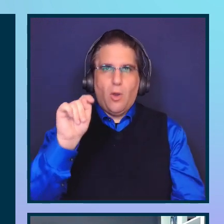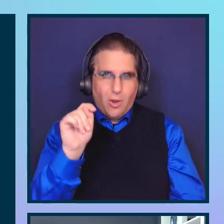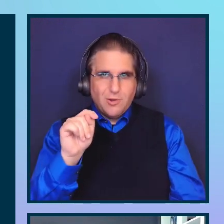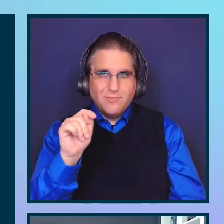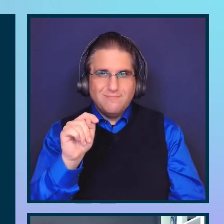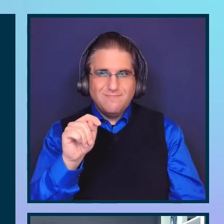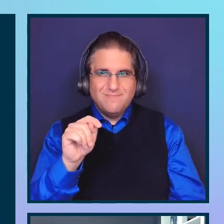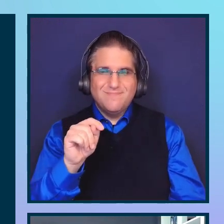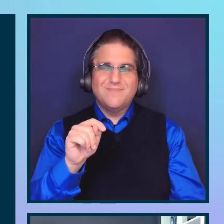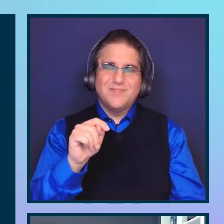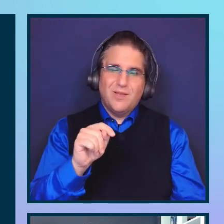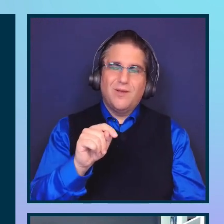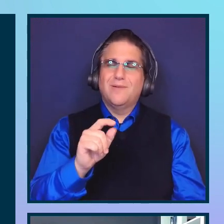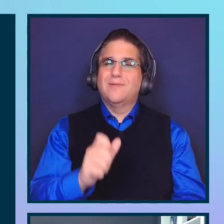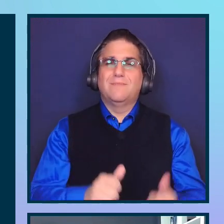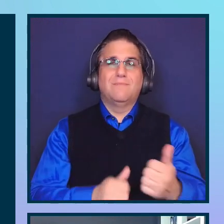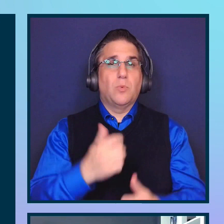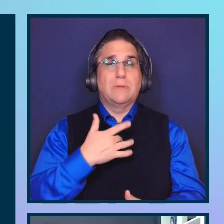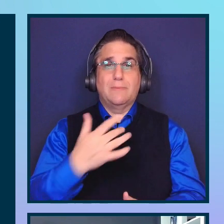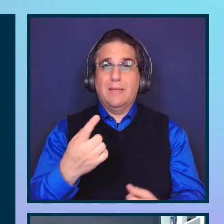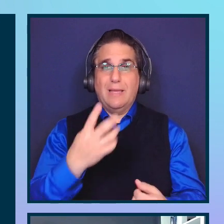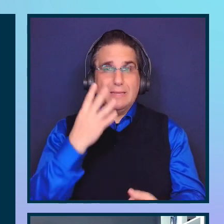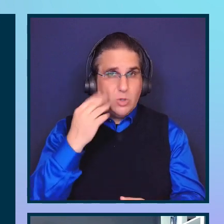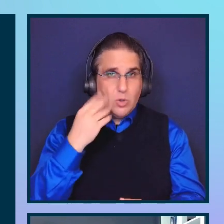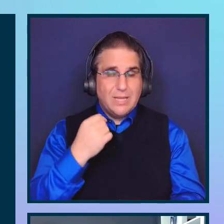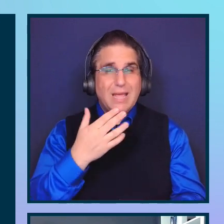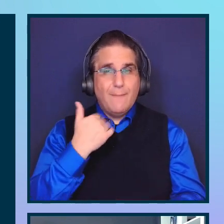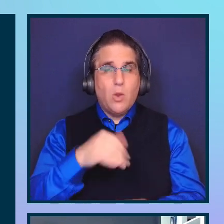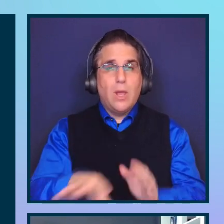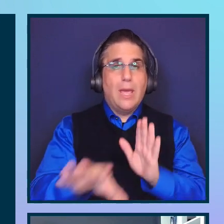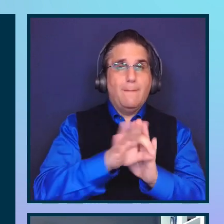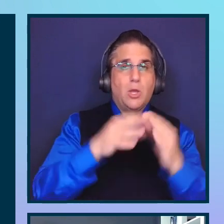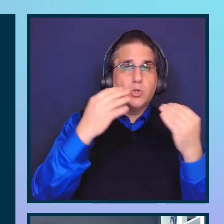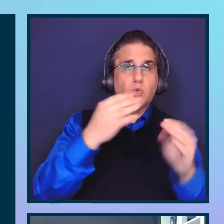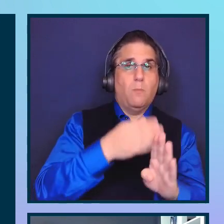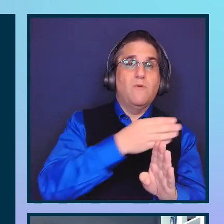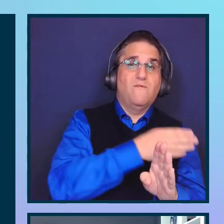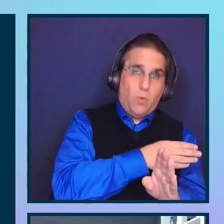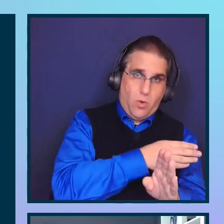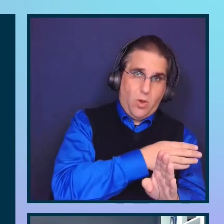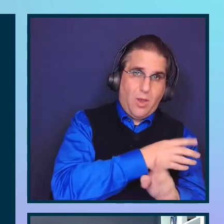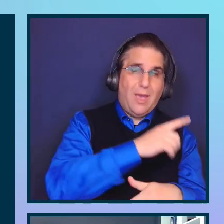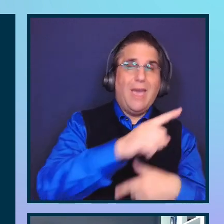So the typical experience is try to set the store beforehand and do not leave it to the moment when they clicking